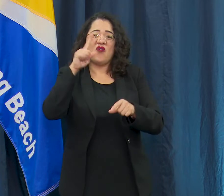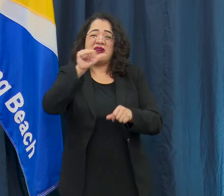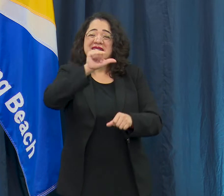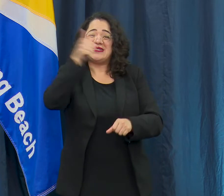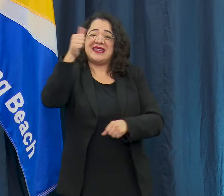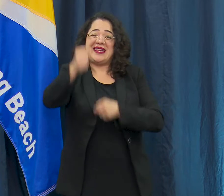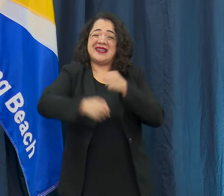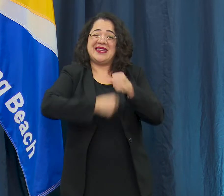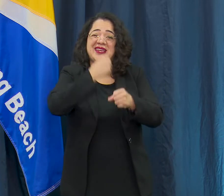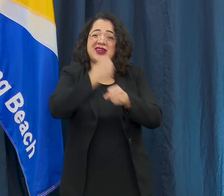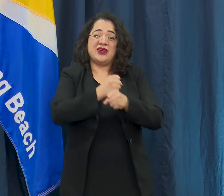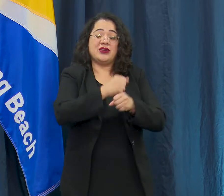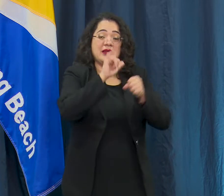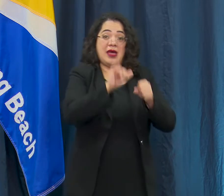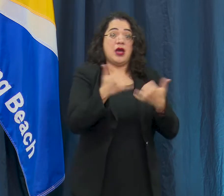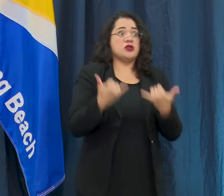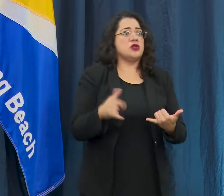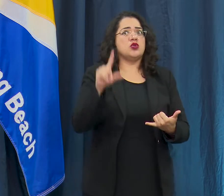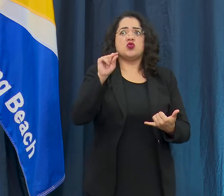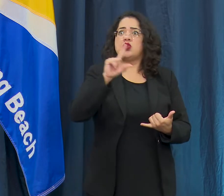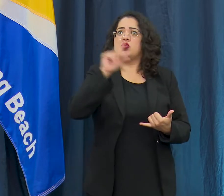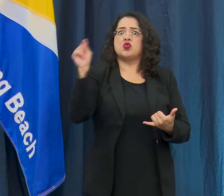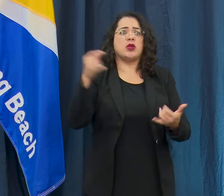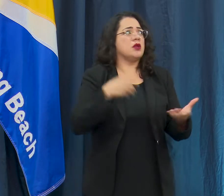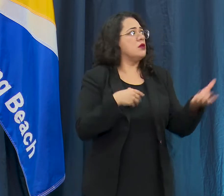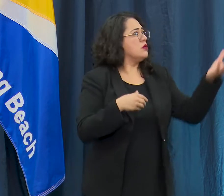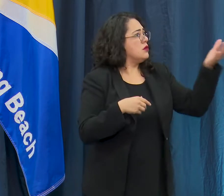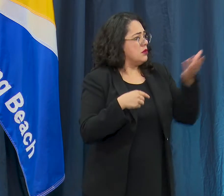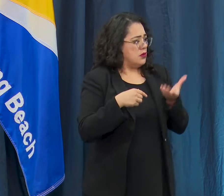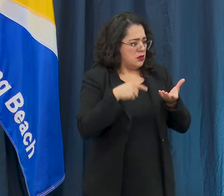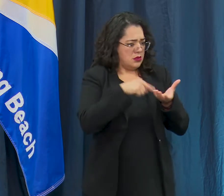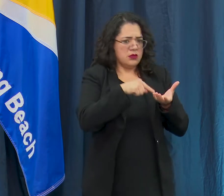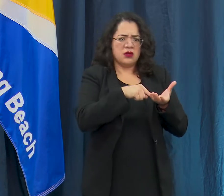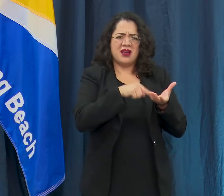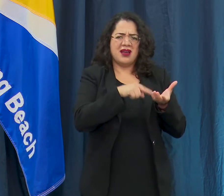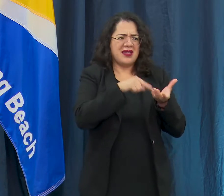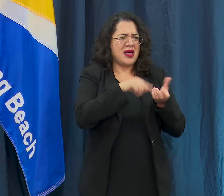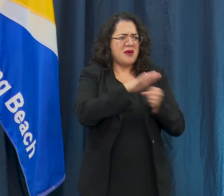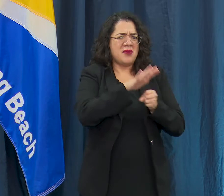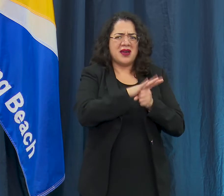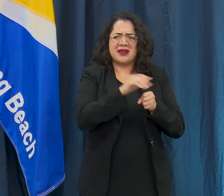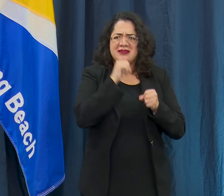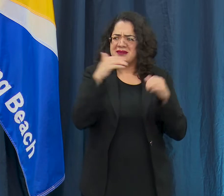and other things and if we don't do an accurate count during this years census